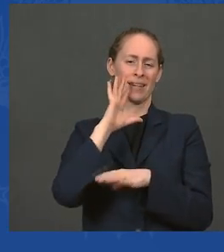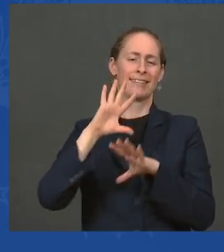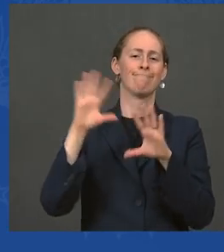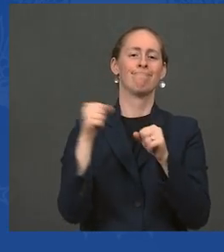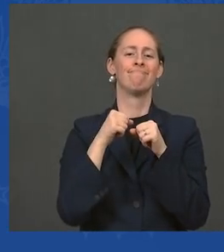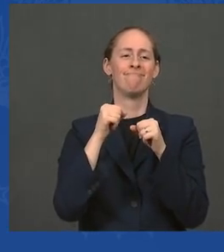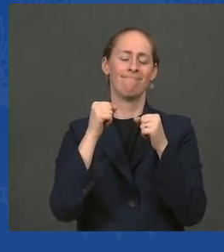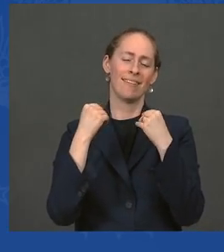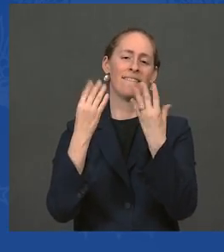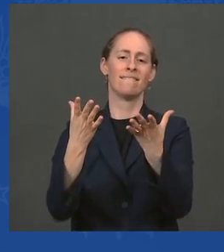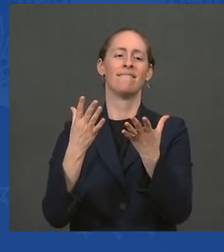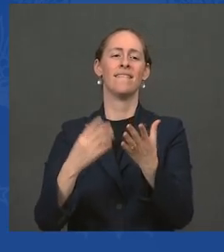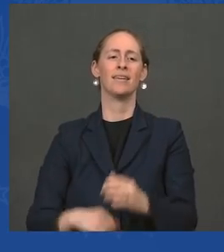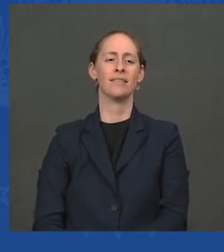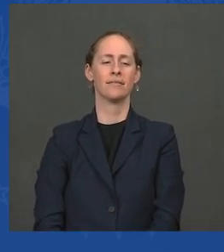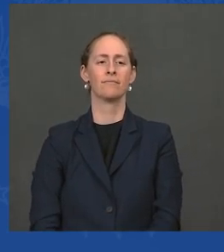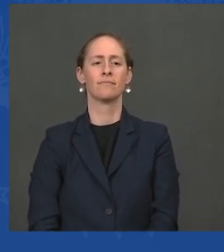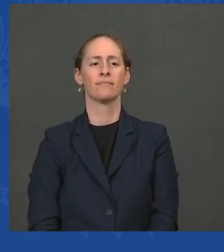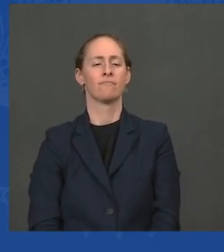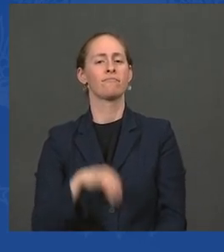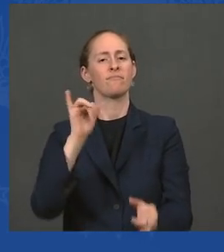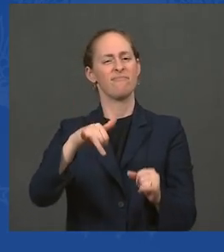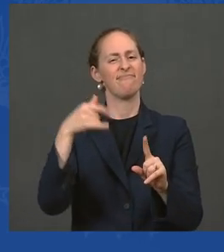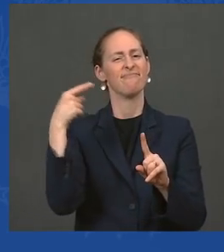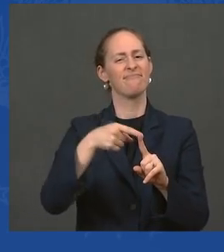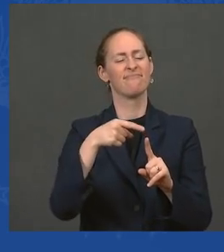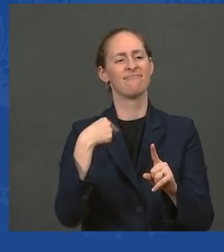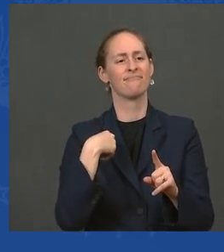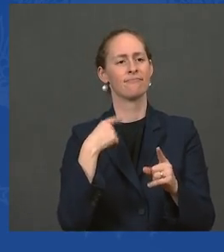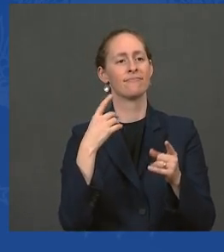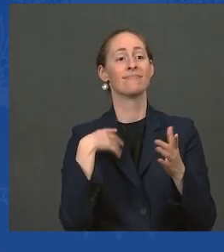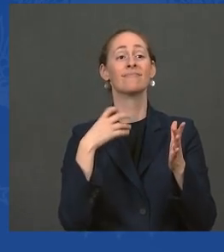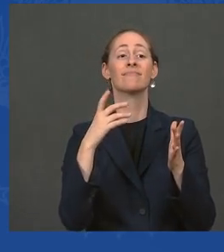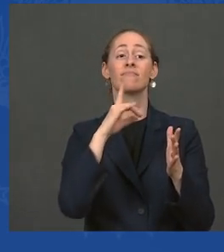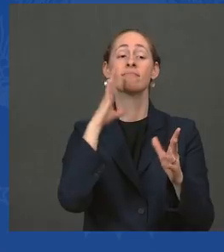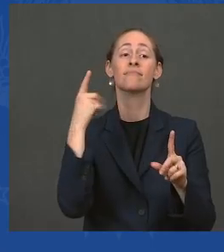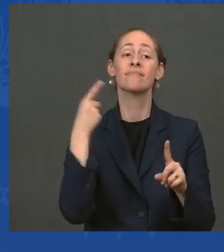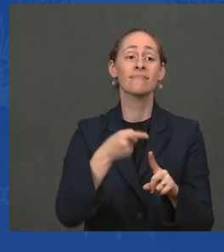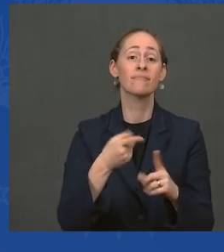And that's what this is all about. And it does not increase the debt.